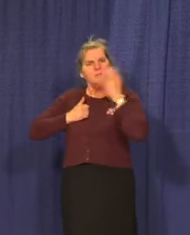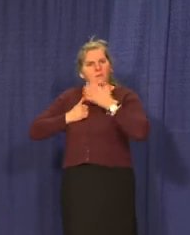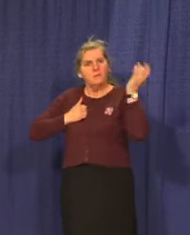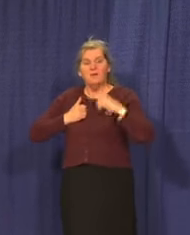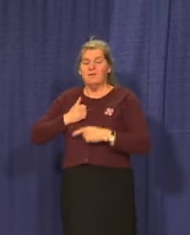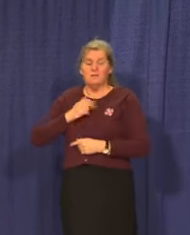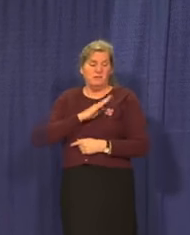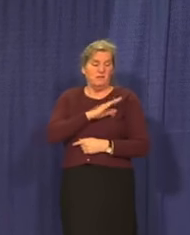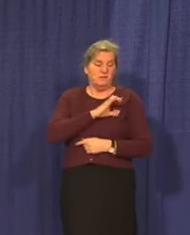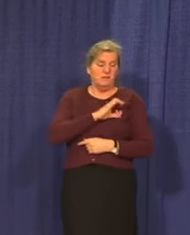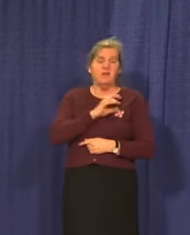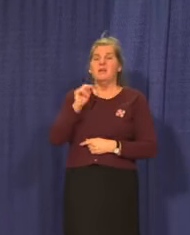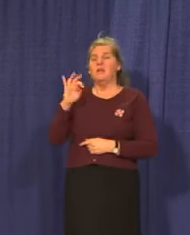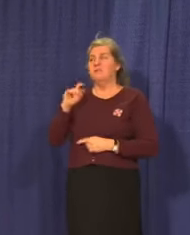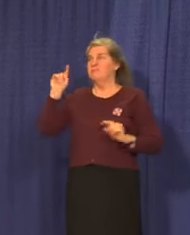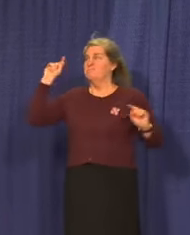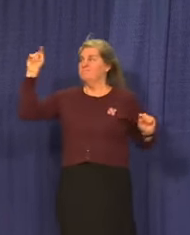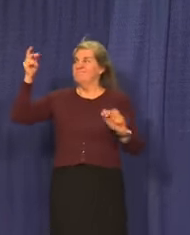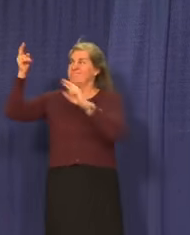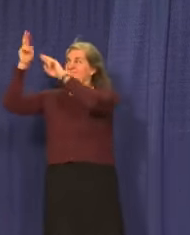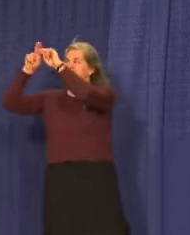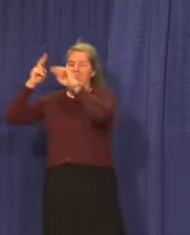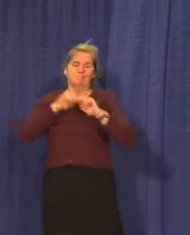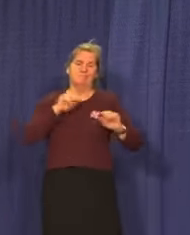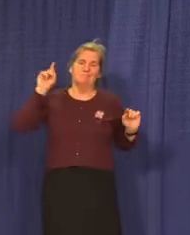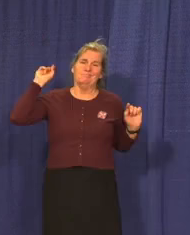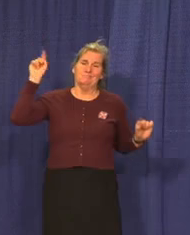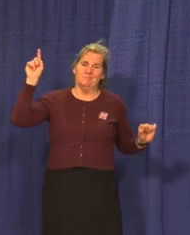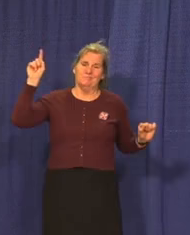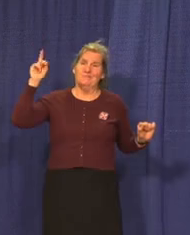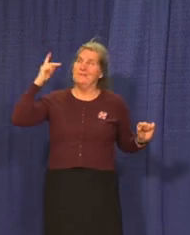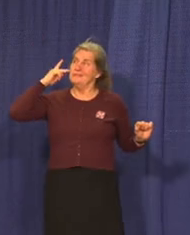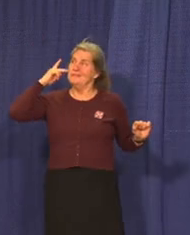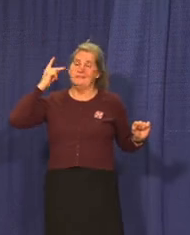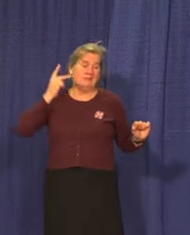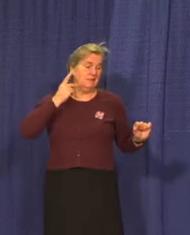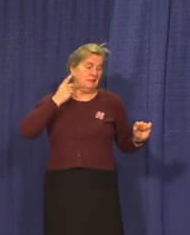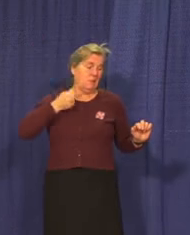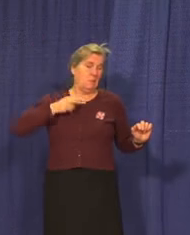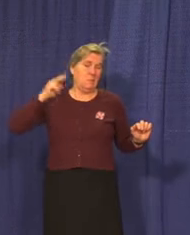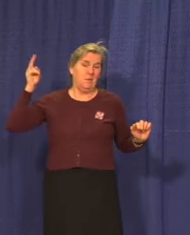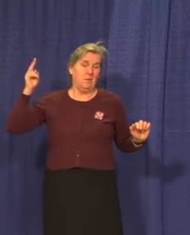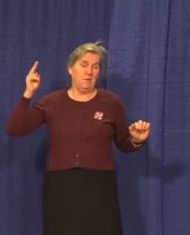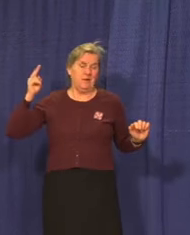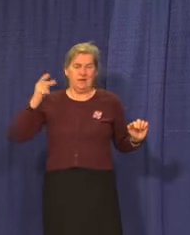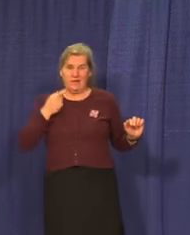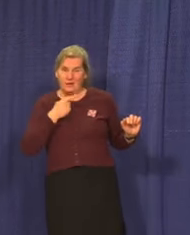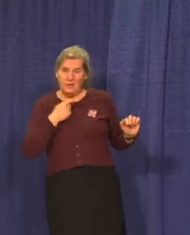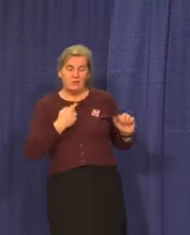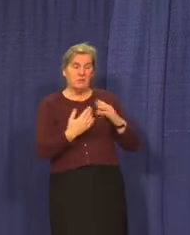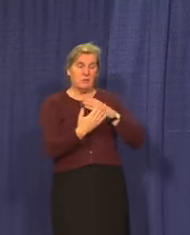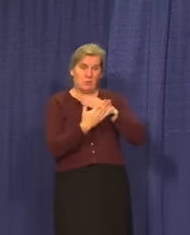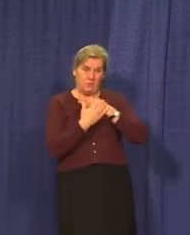INCLUDING BRITISH COLUMBIA AND IN LIGHT OF THESE SURGES, AND FOLLOWING A RECOMMENDATION FROM